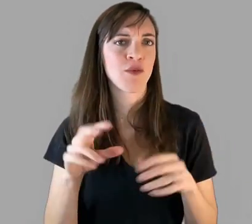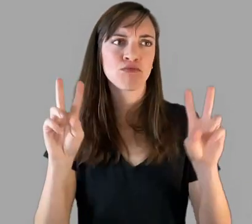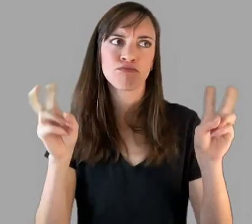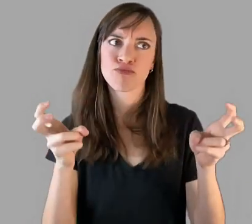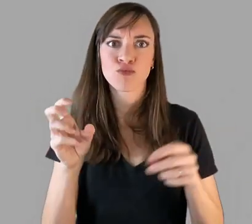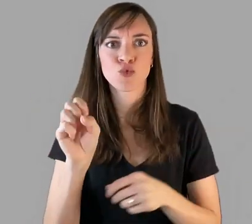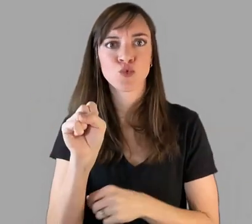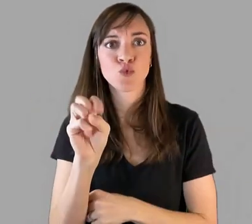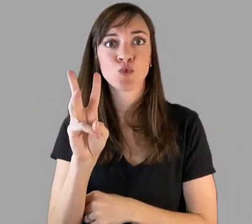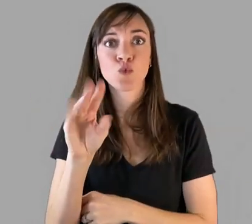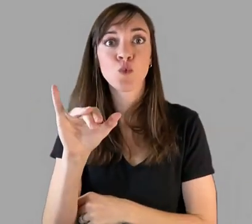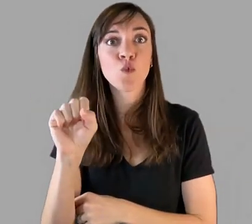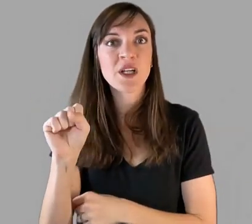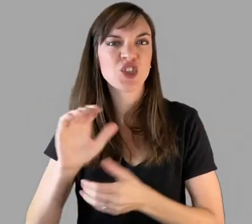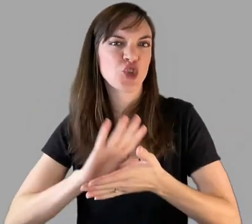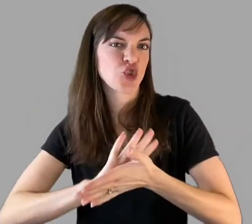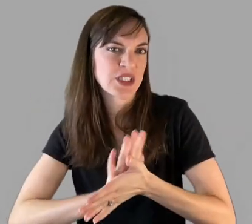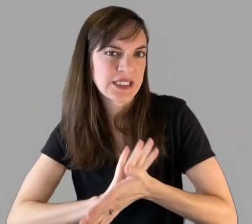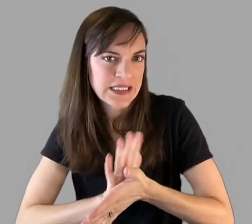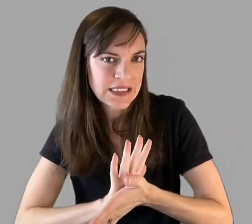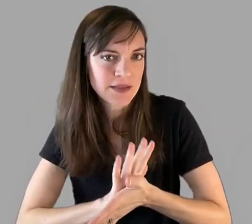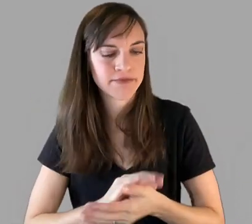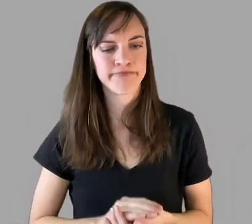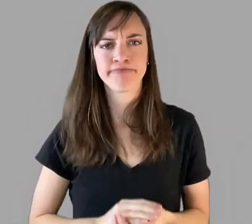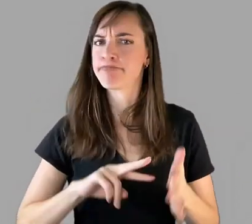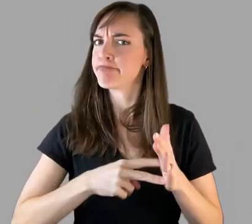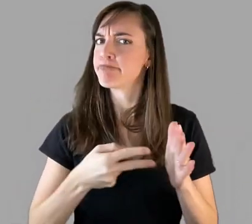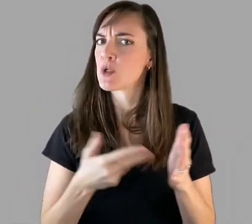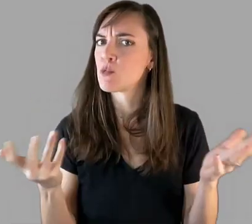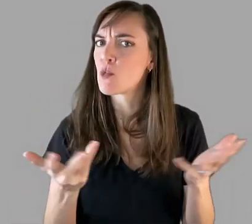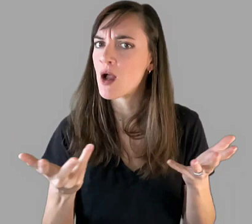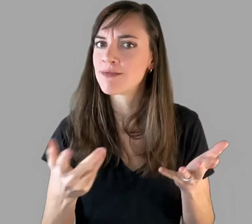knowledge. They sometimes have holes in their knowledge due to language barriers